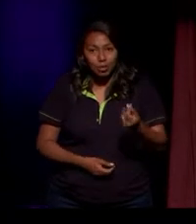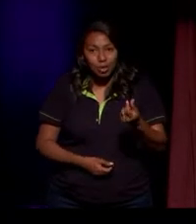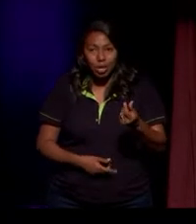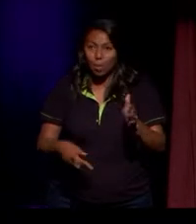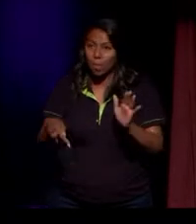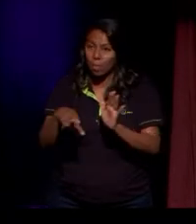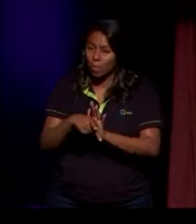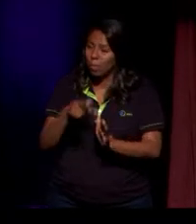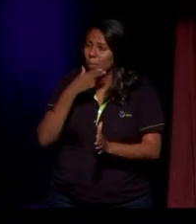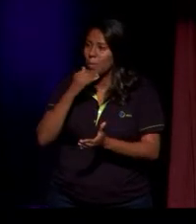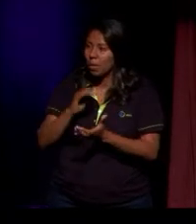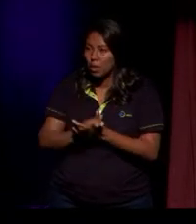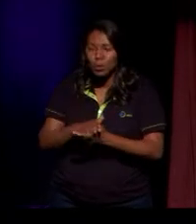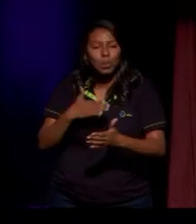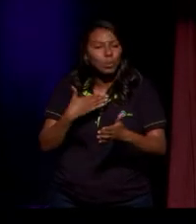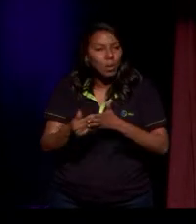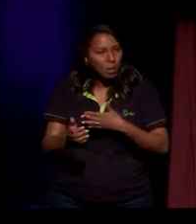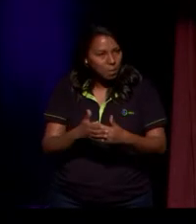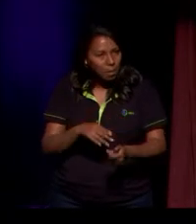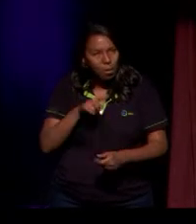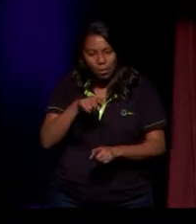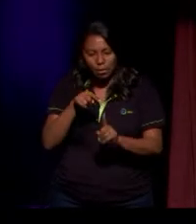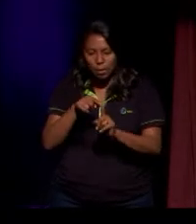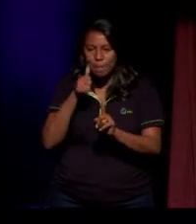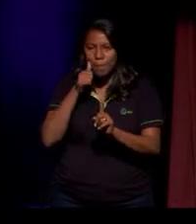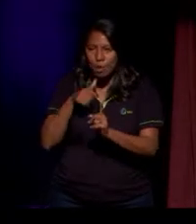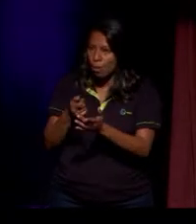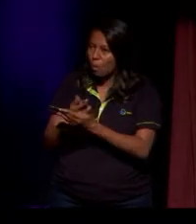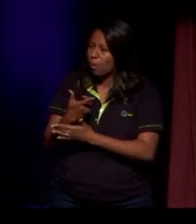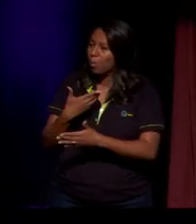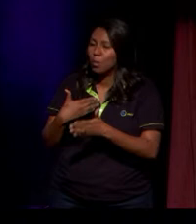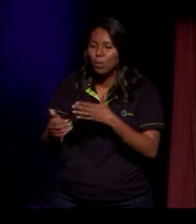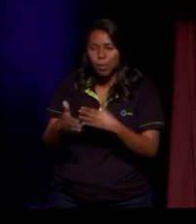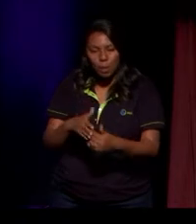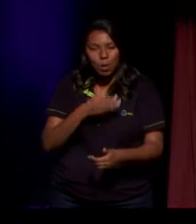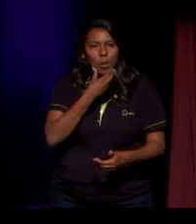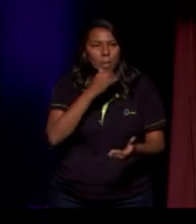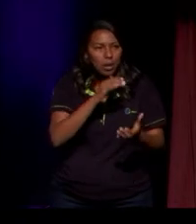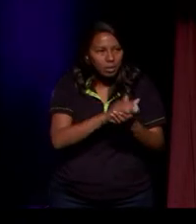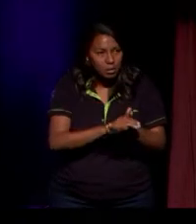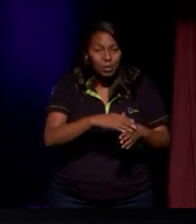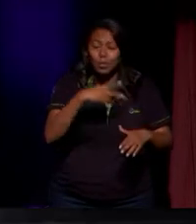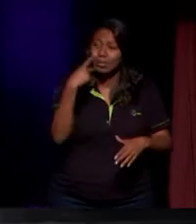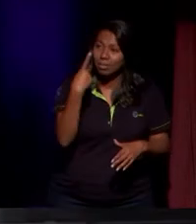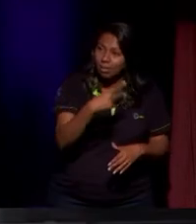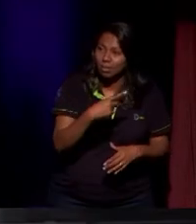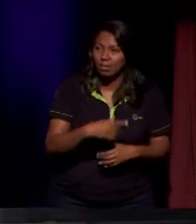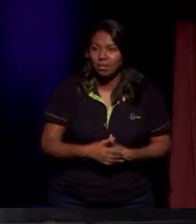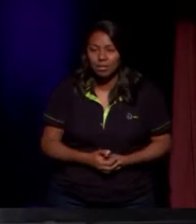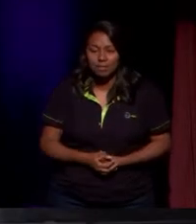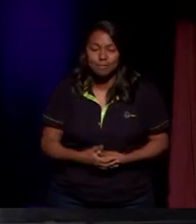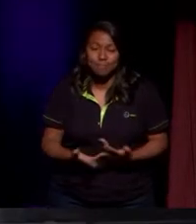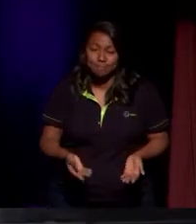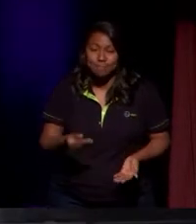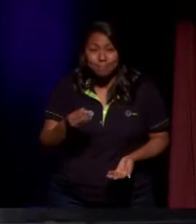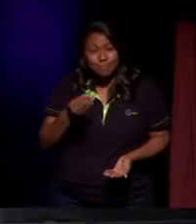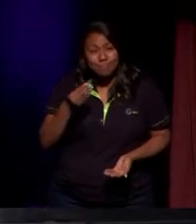even if she bought it, it's his. So she loses it, is trying to revisit it. She does not…